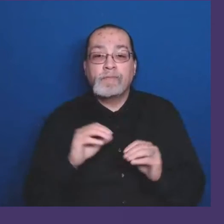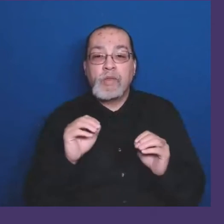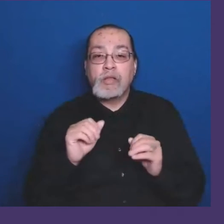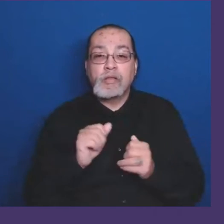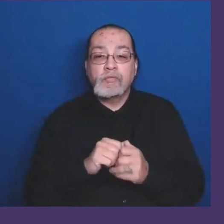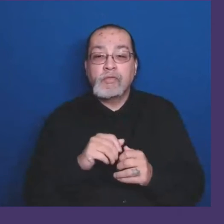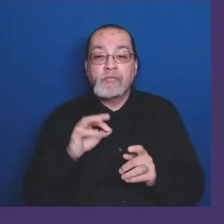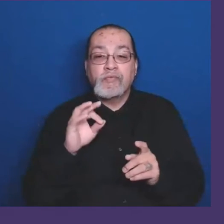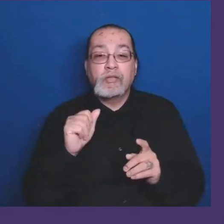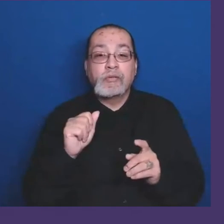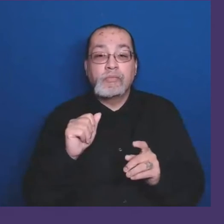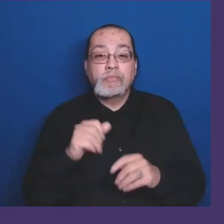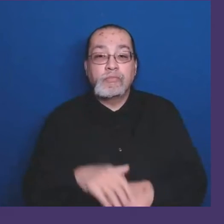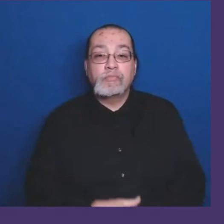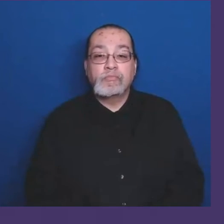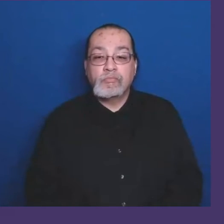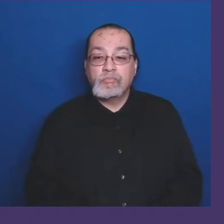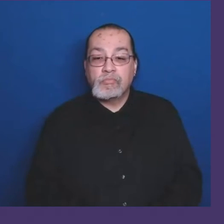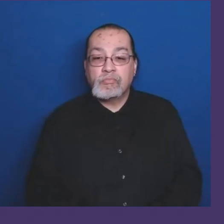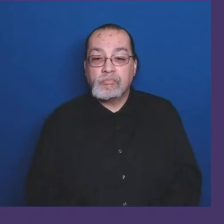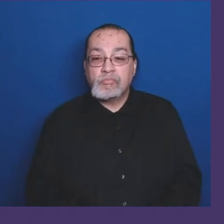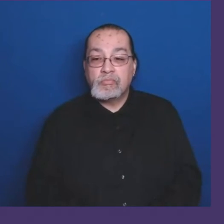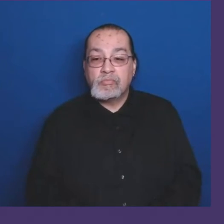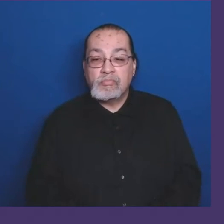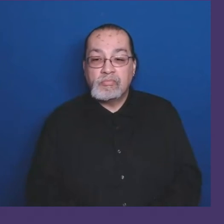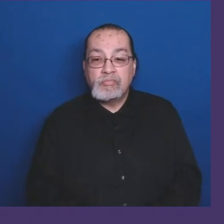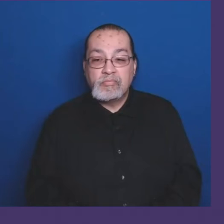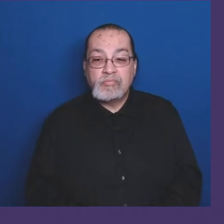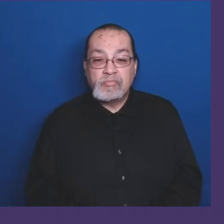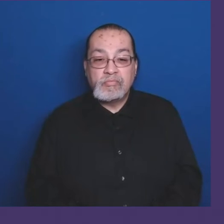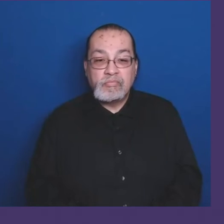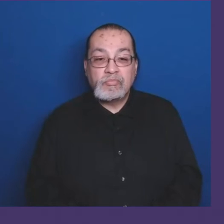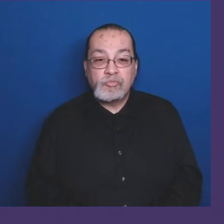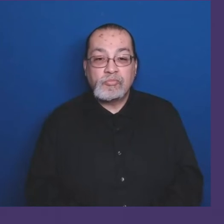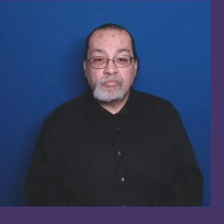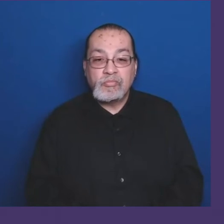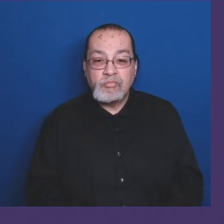The whole system is ready to use right in front of me, so if I want to call a shuttle to go to